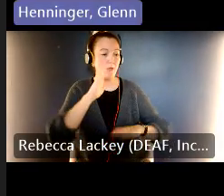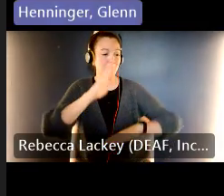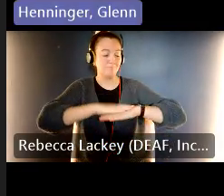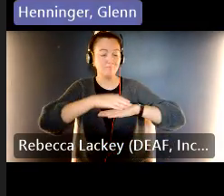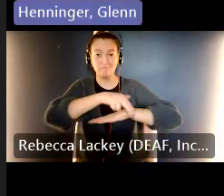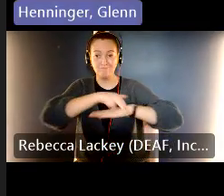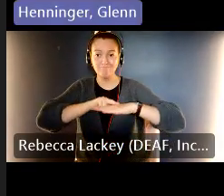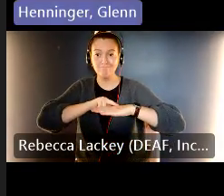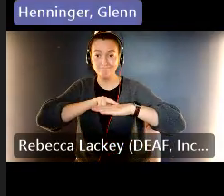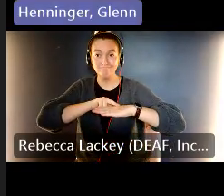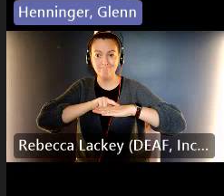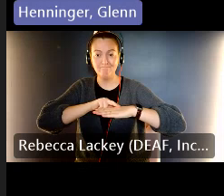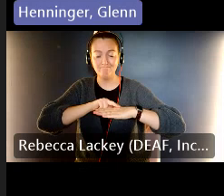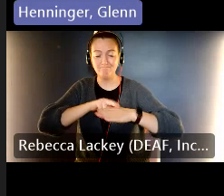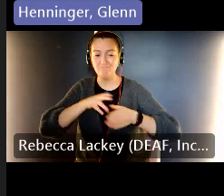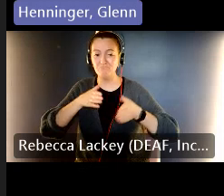Subdivision streets do not get striped.